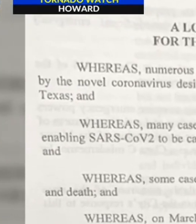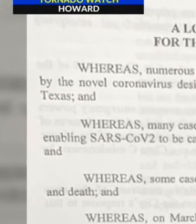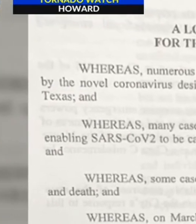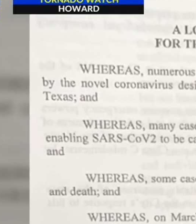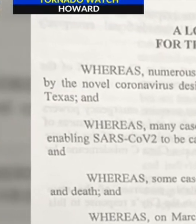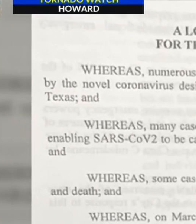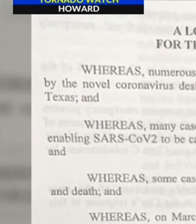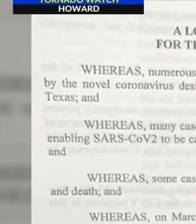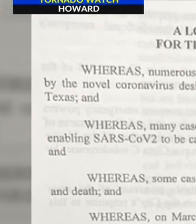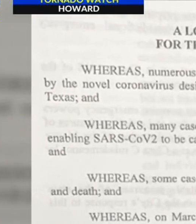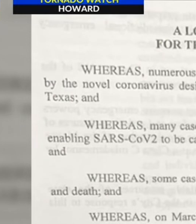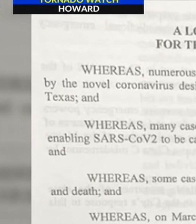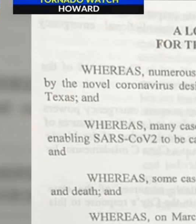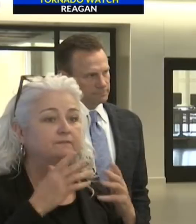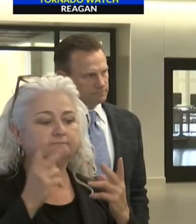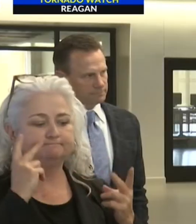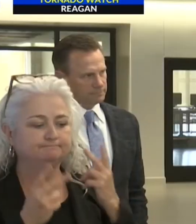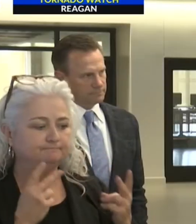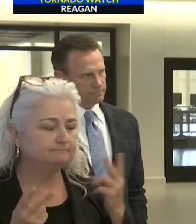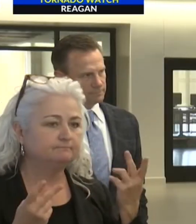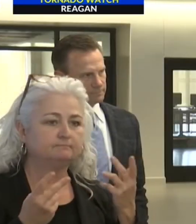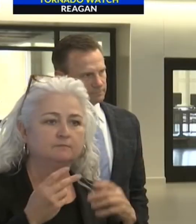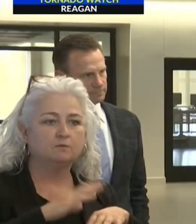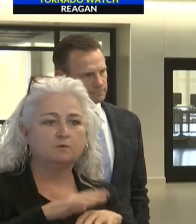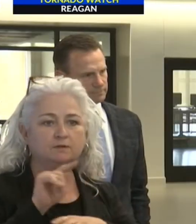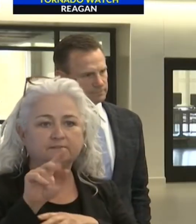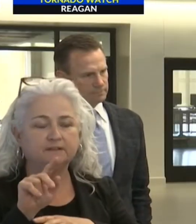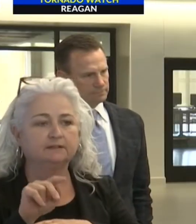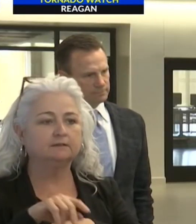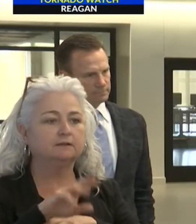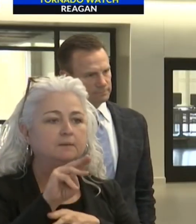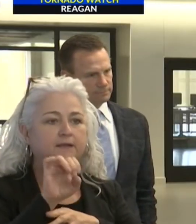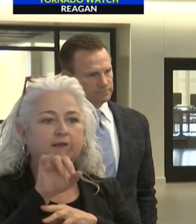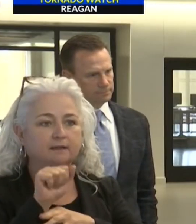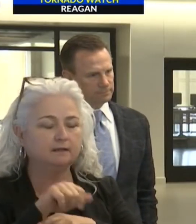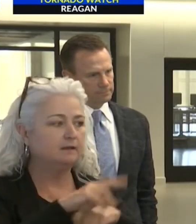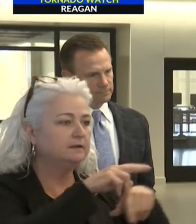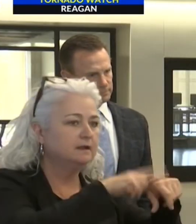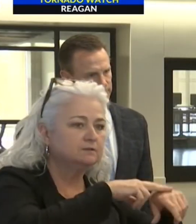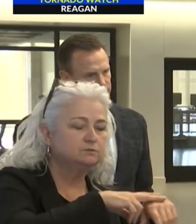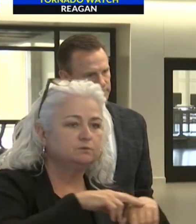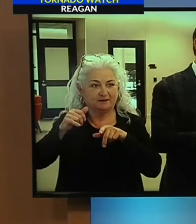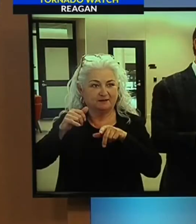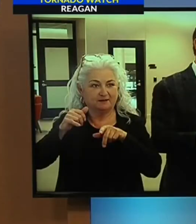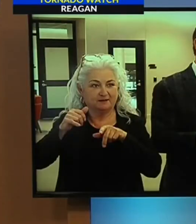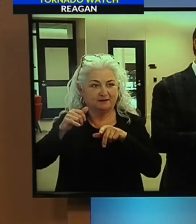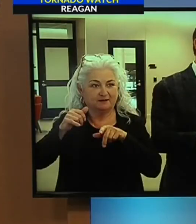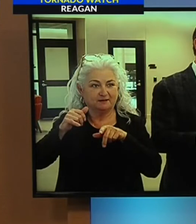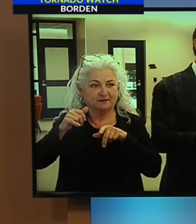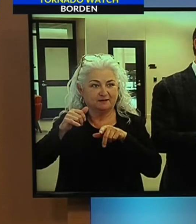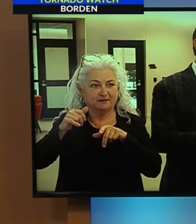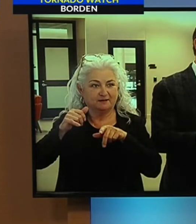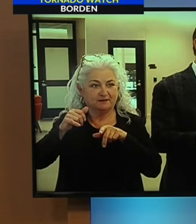ANY TIME "THIS IS A VERY FLUID SITUATION THINGS ARE CHANGING DAILY" FELIZ THE DECLARATION WILL TAKE EFFECT